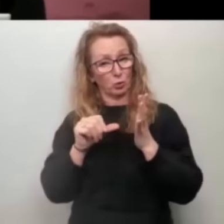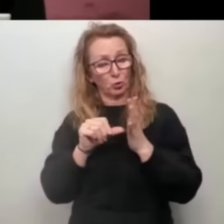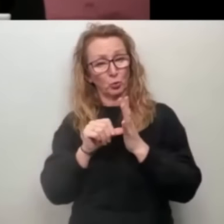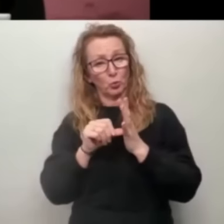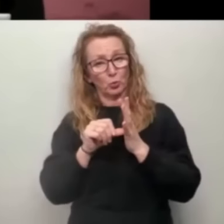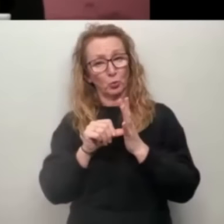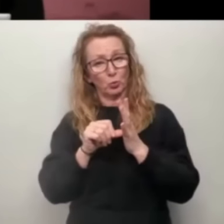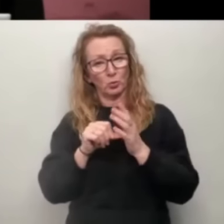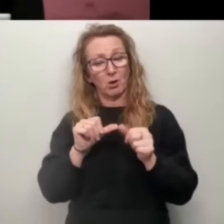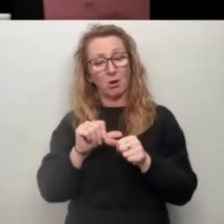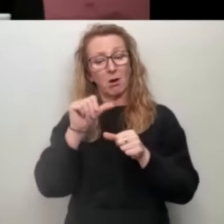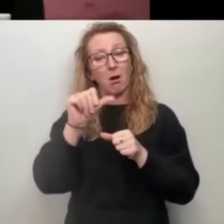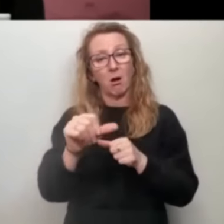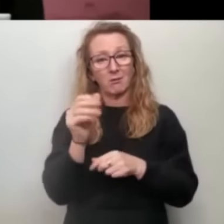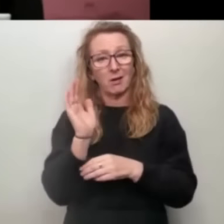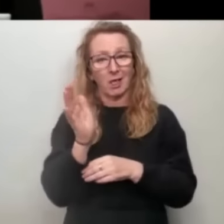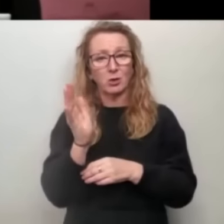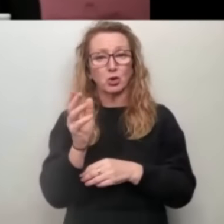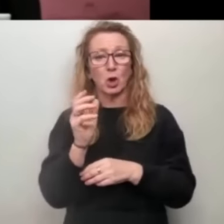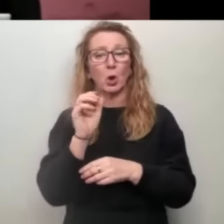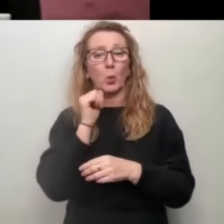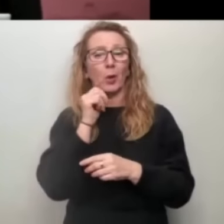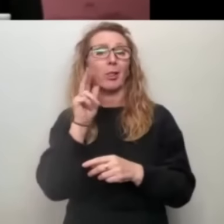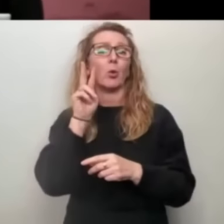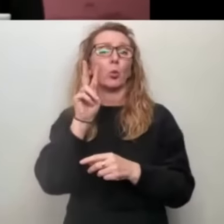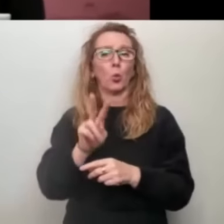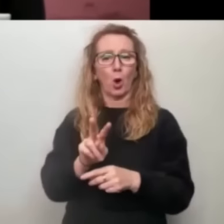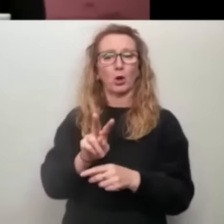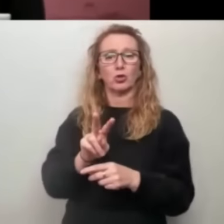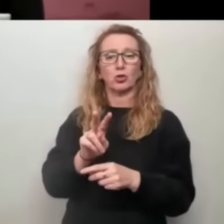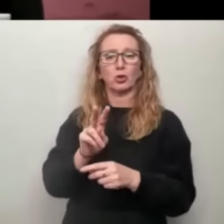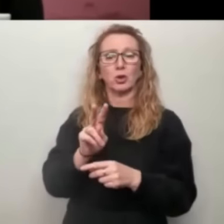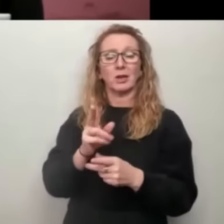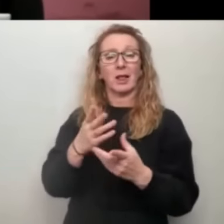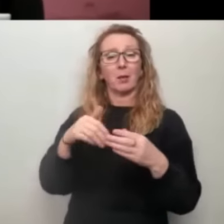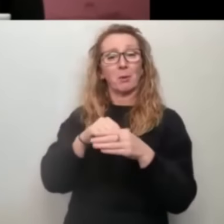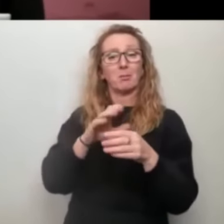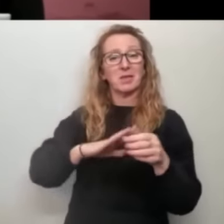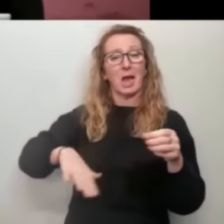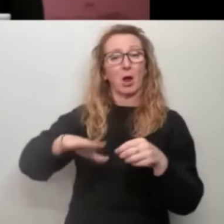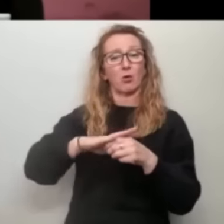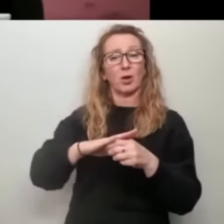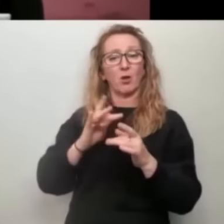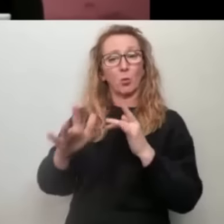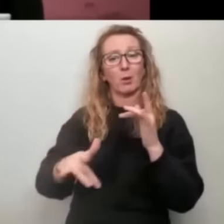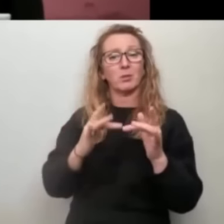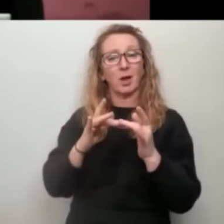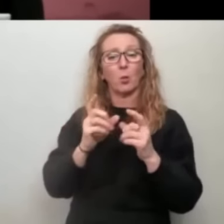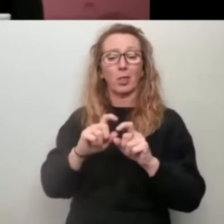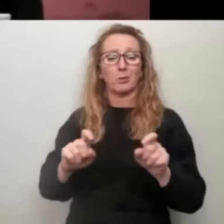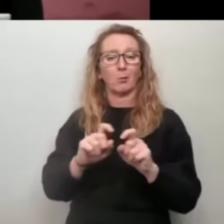after the lecture, you'll be able to watch the lectures in the members' area of our website with subtitles.